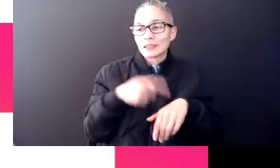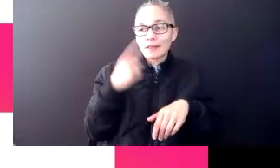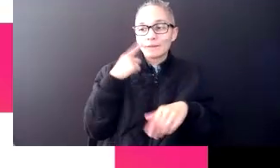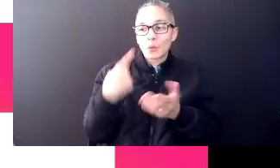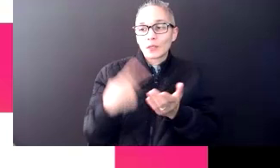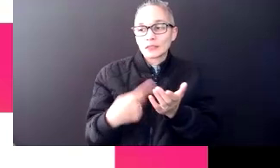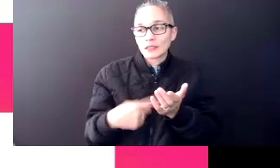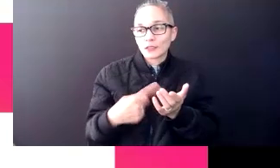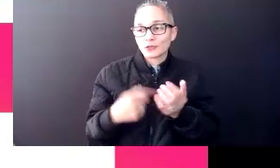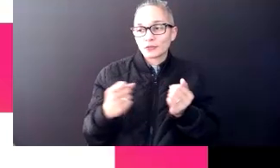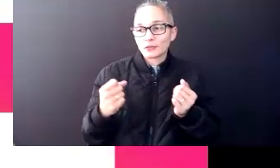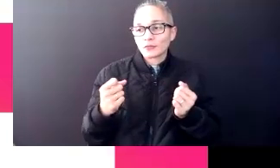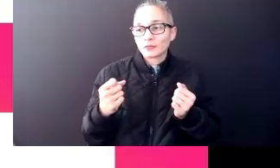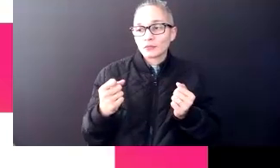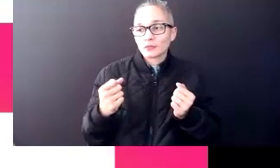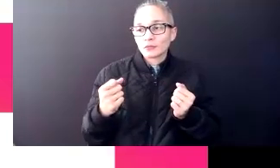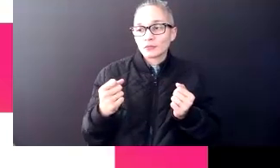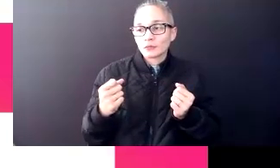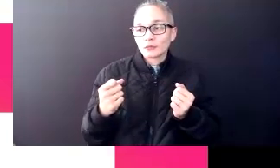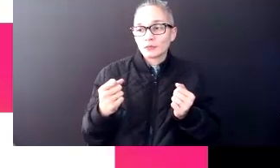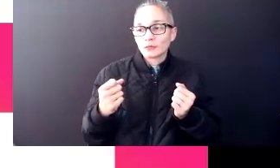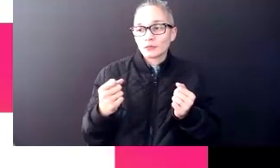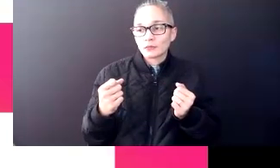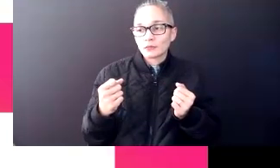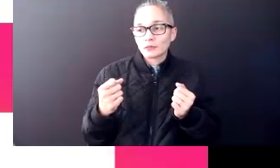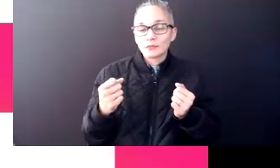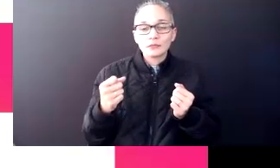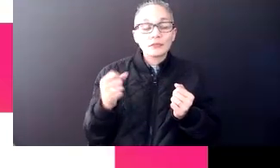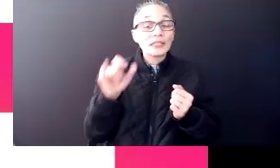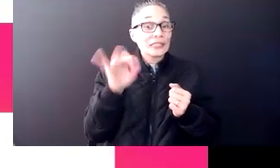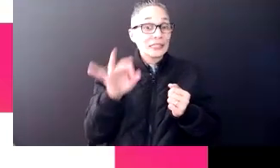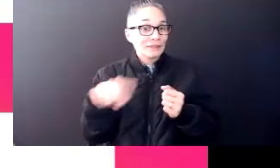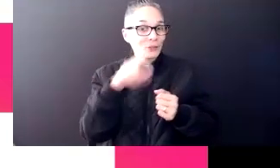So if you, came up with something,